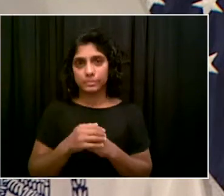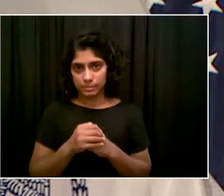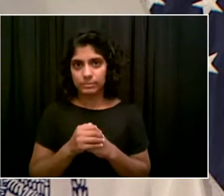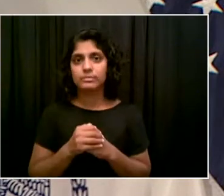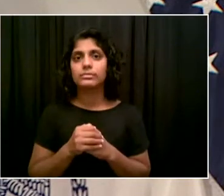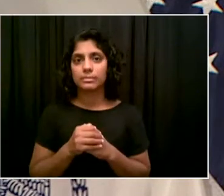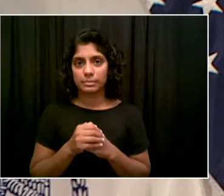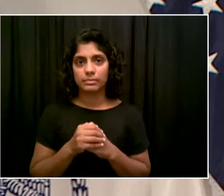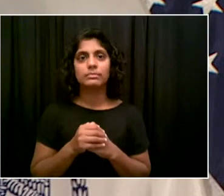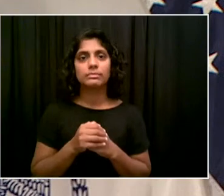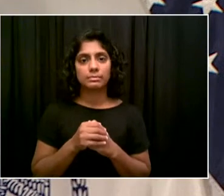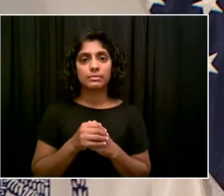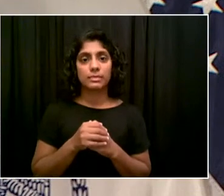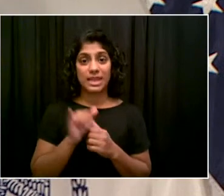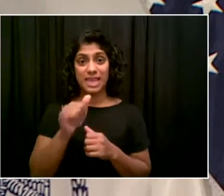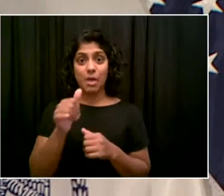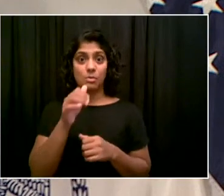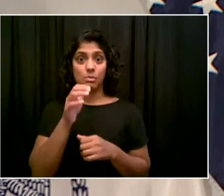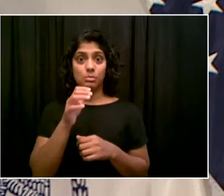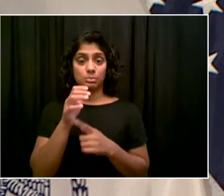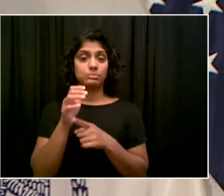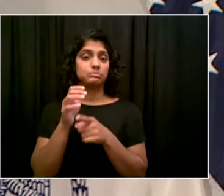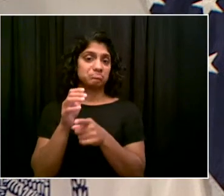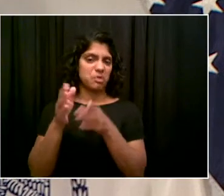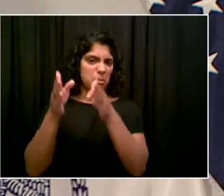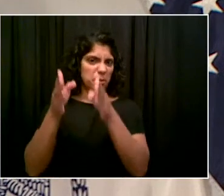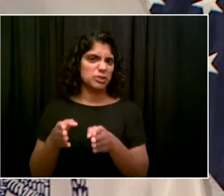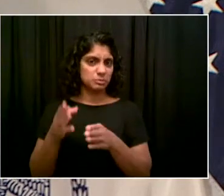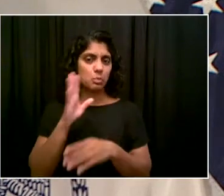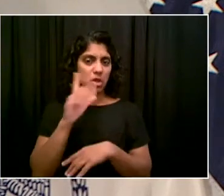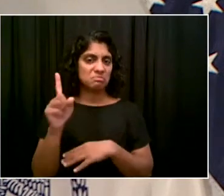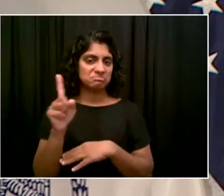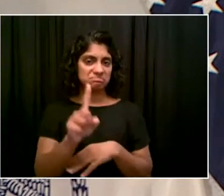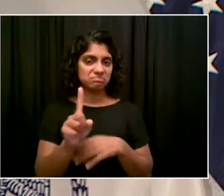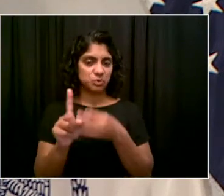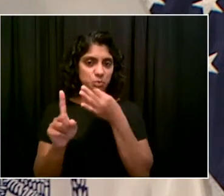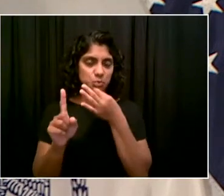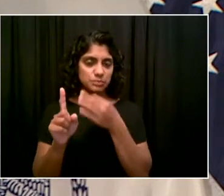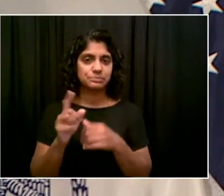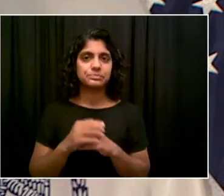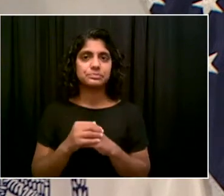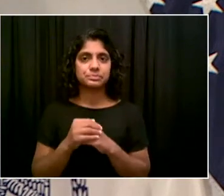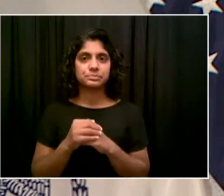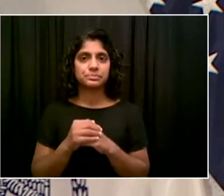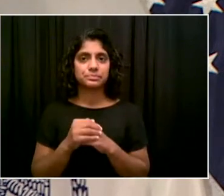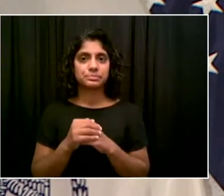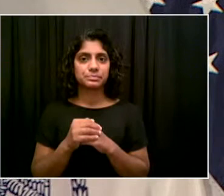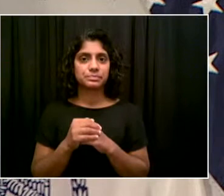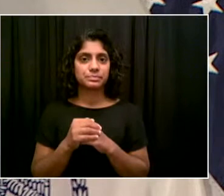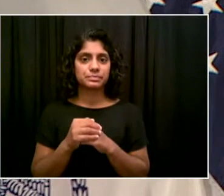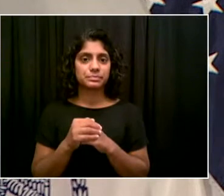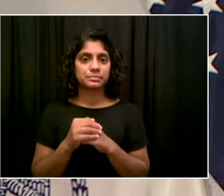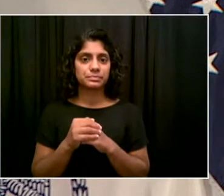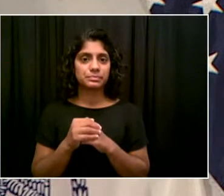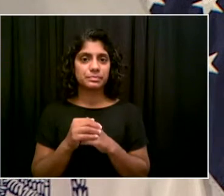LEAGUE OF CONSERVATION